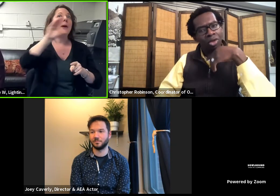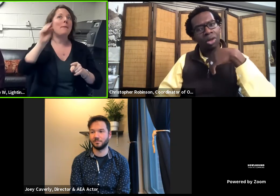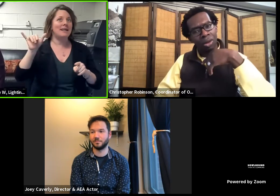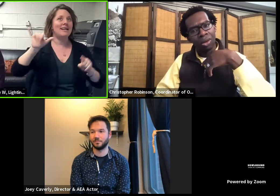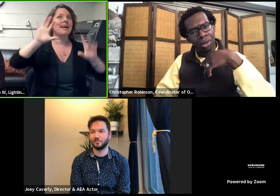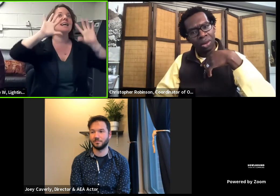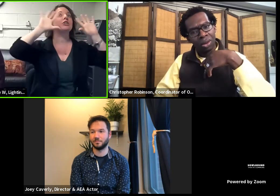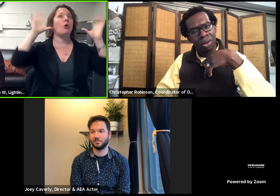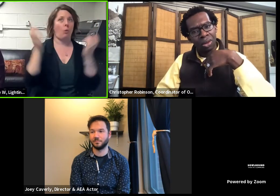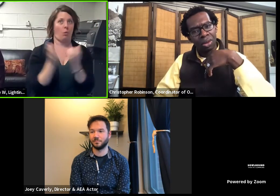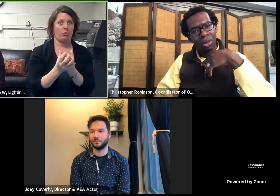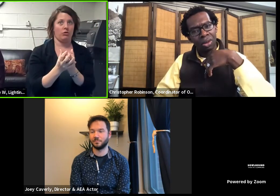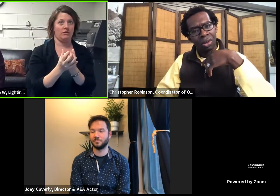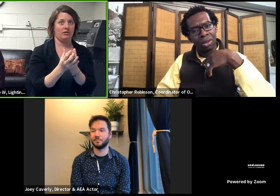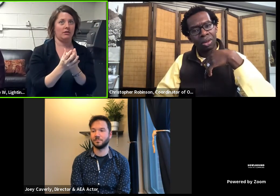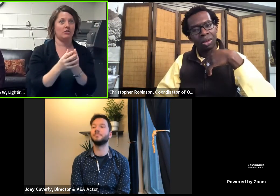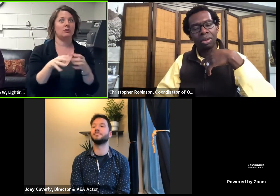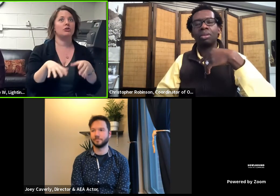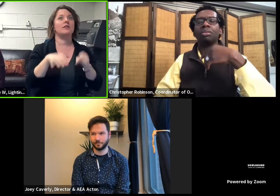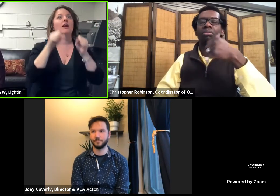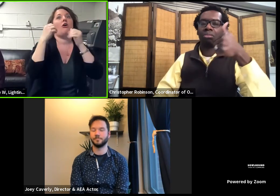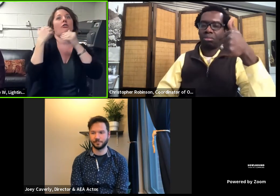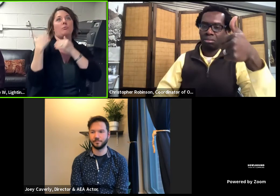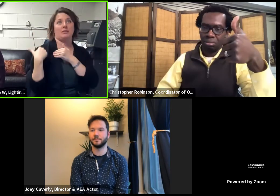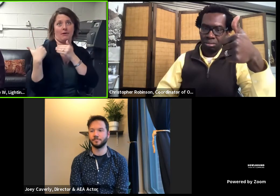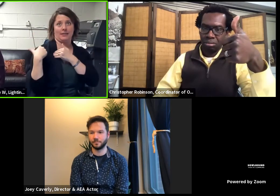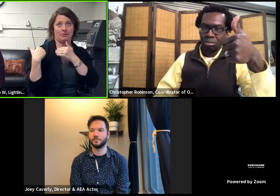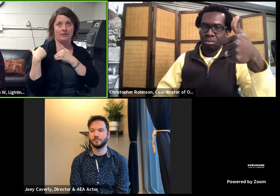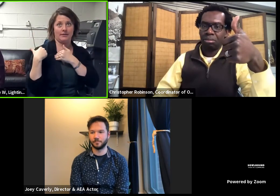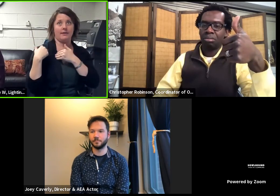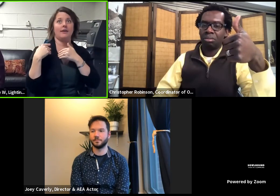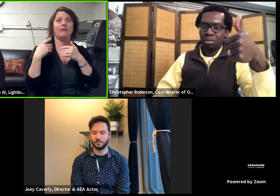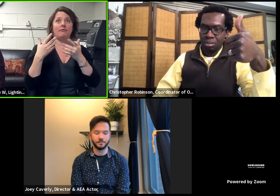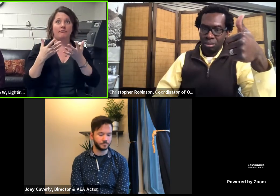but the company as a whole to take on the responsibility